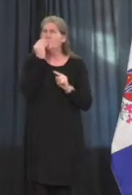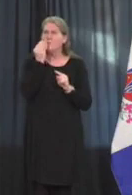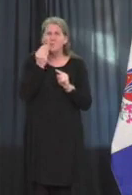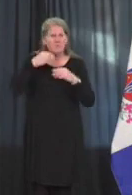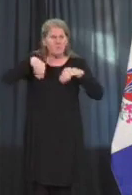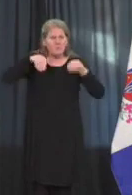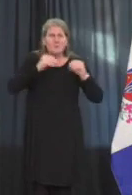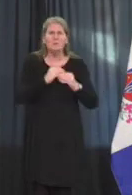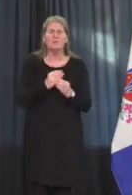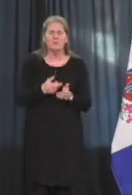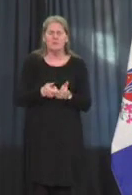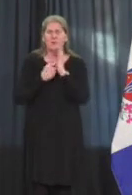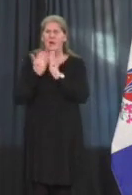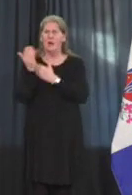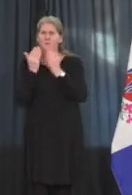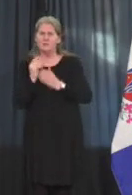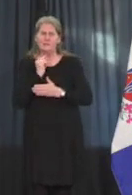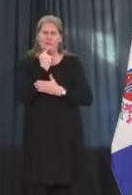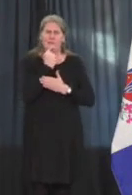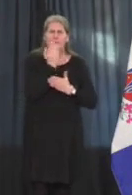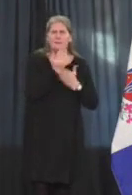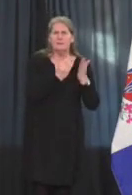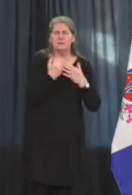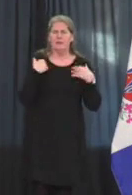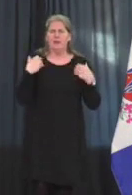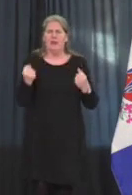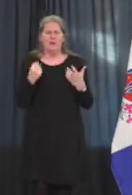SERVICES AND CRITICAL SERVICES AND HEALTHCARE.